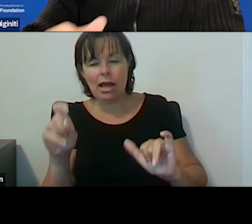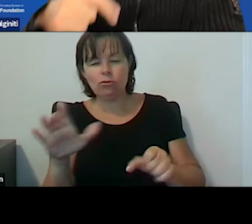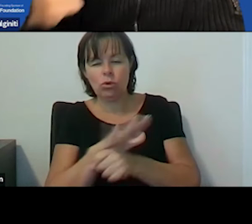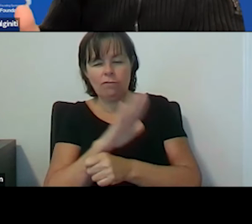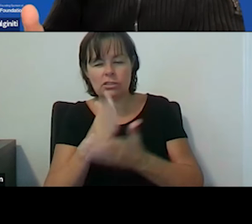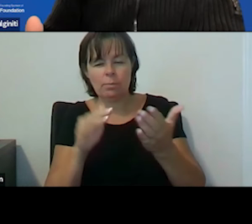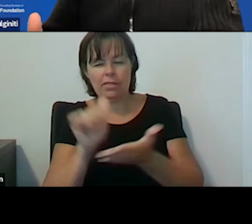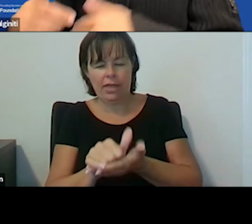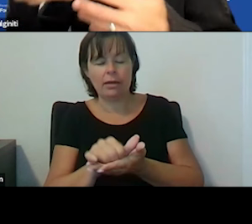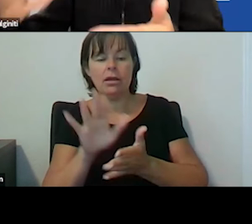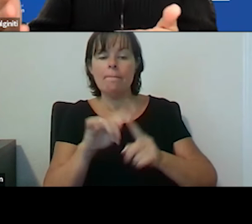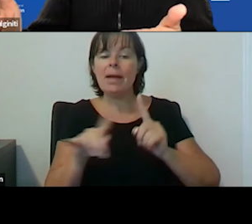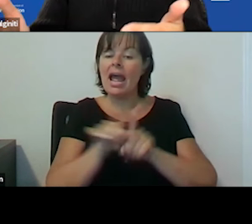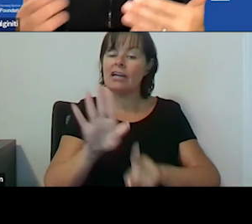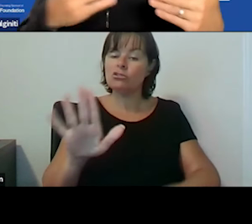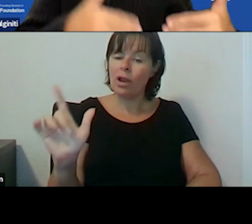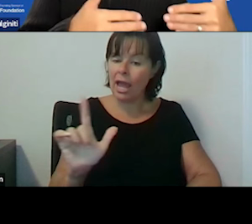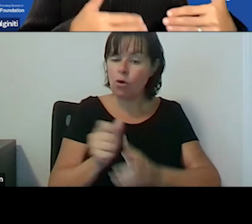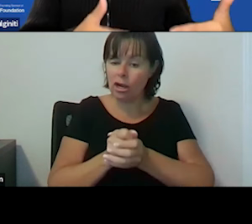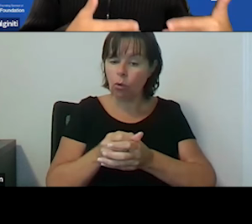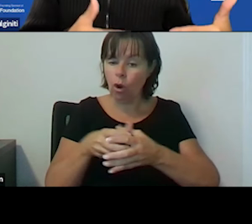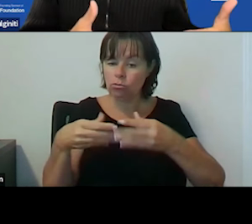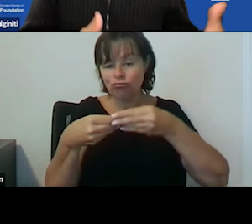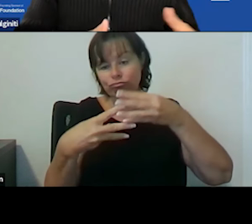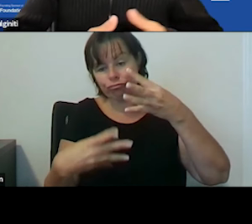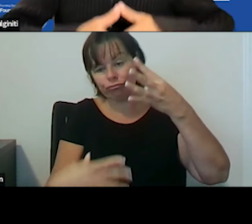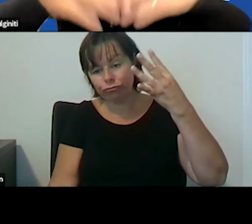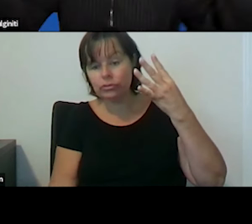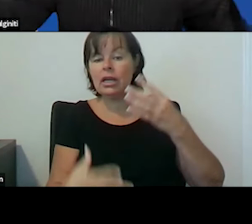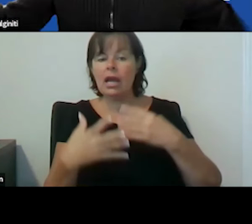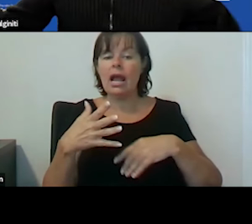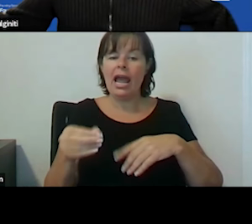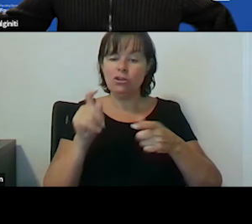as your library grows and as you edit everything in the component section it just it just grows